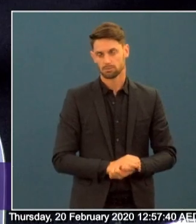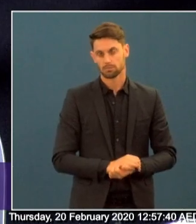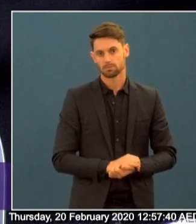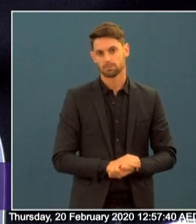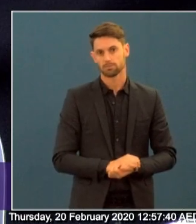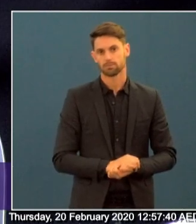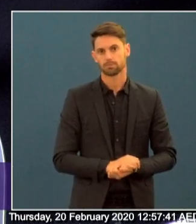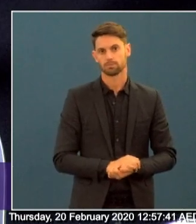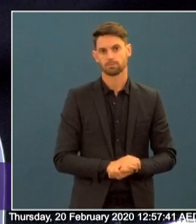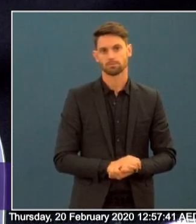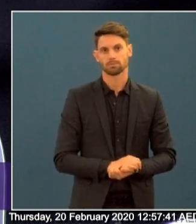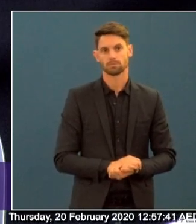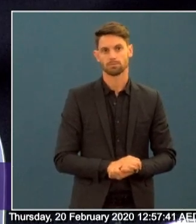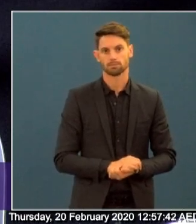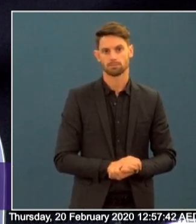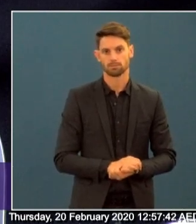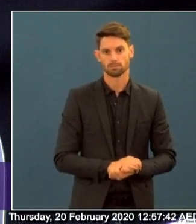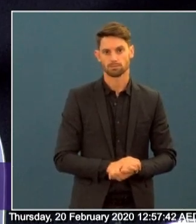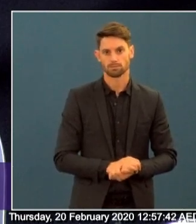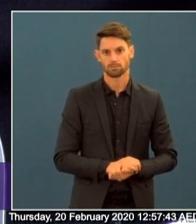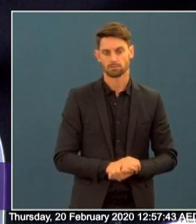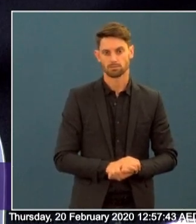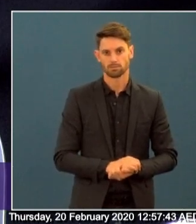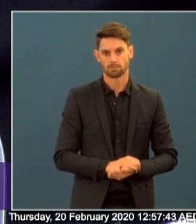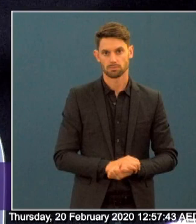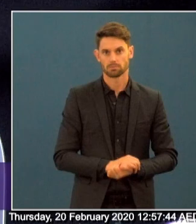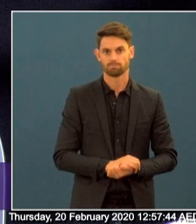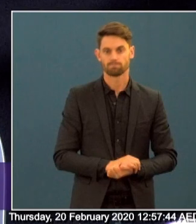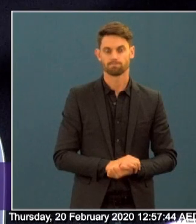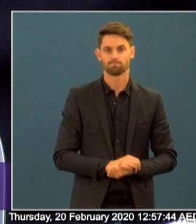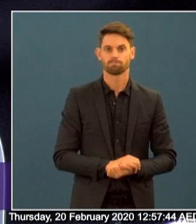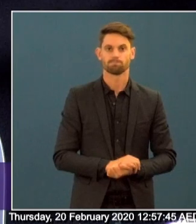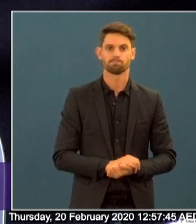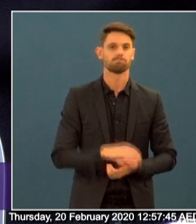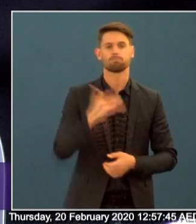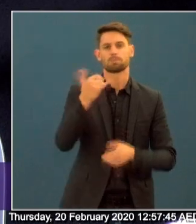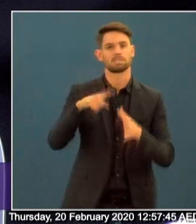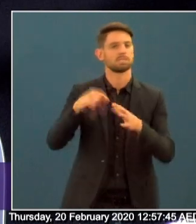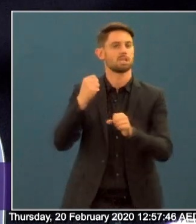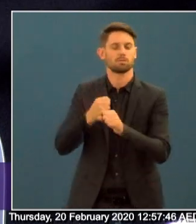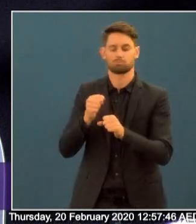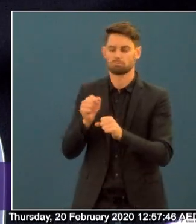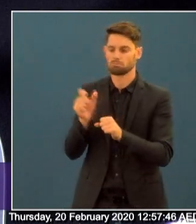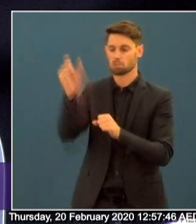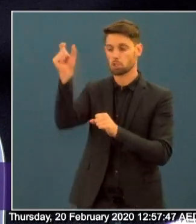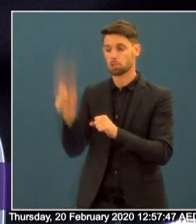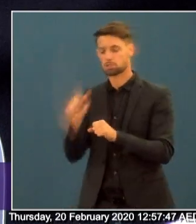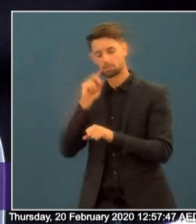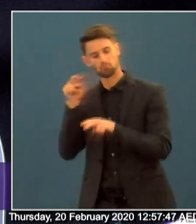where someone may say, well, the cause of death is intimately linked with that cause of disability.